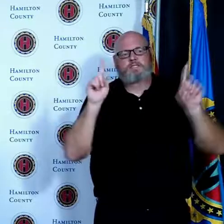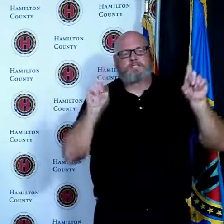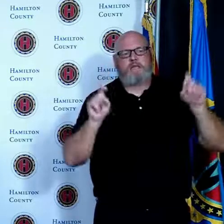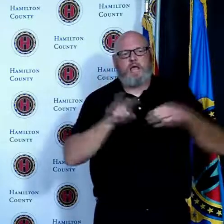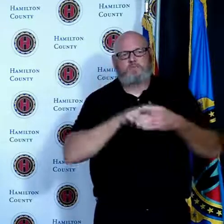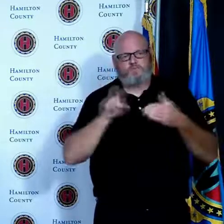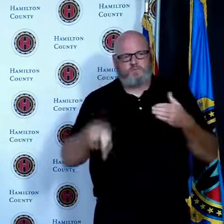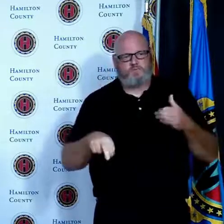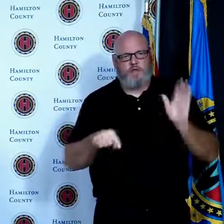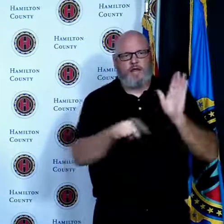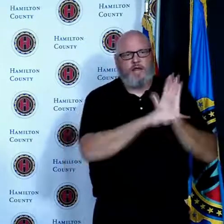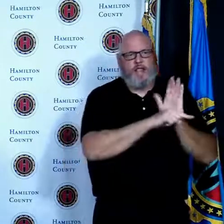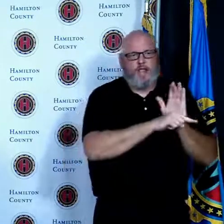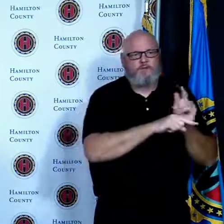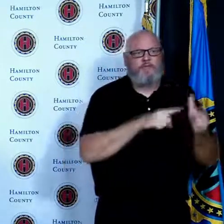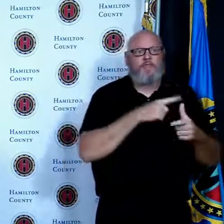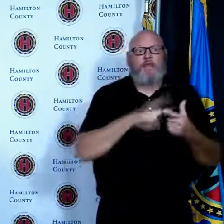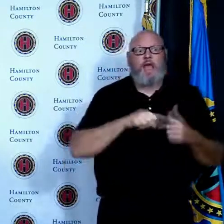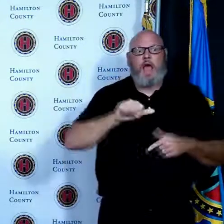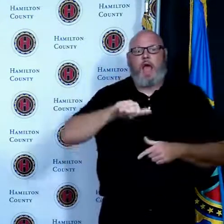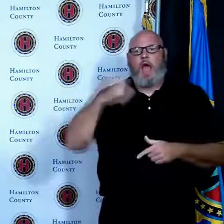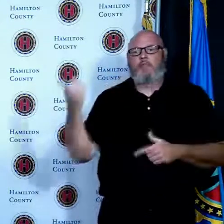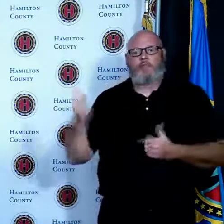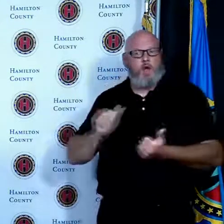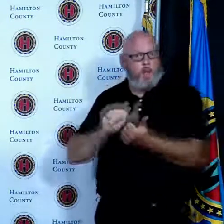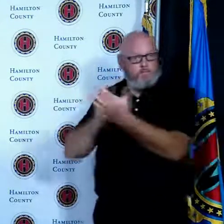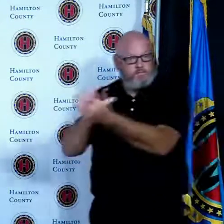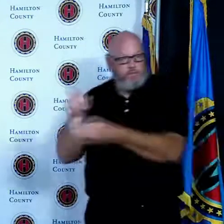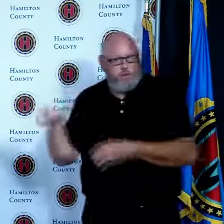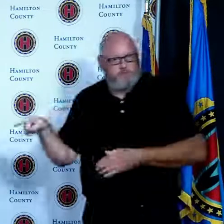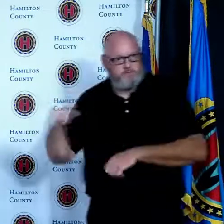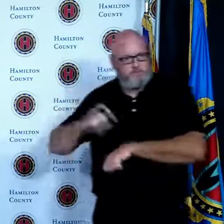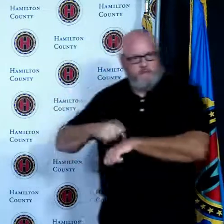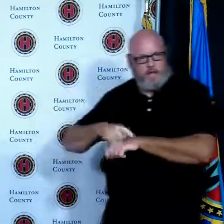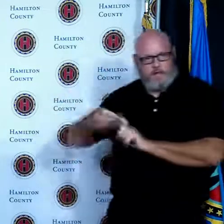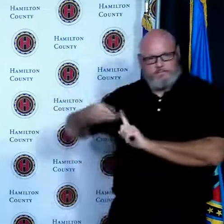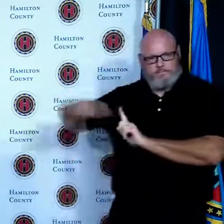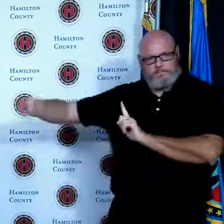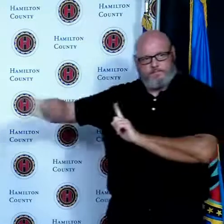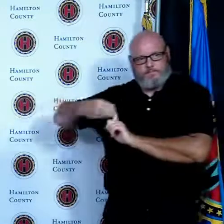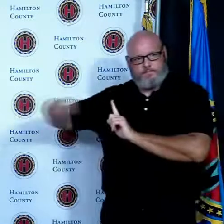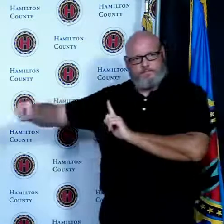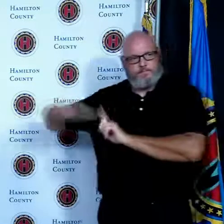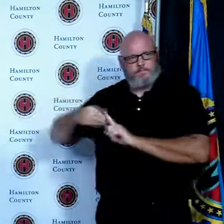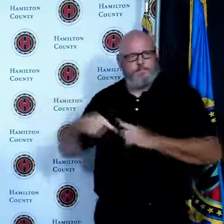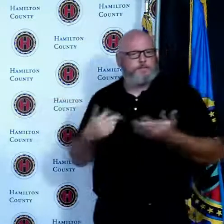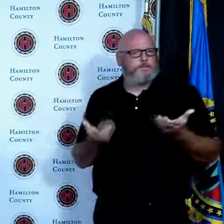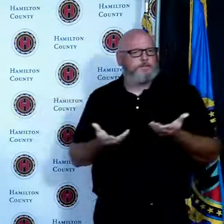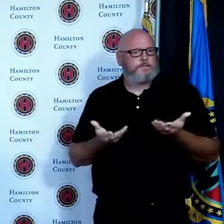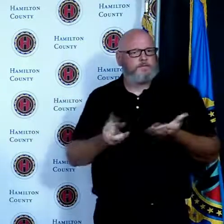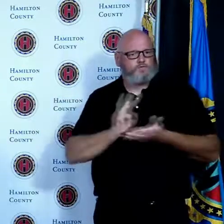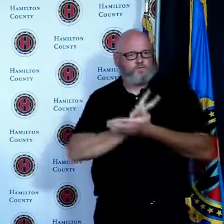right now the CDC is recommending that everyone utilize the time-based solution for getting back to work and what that means is essentially if